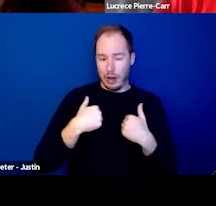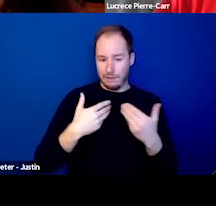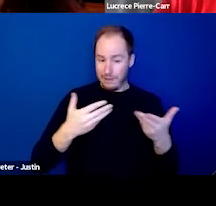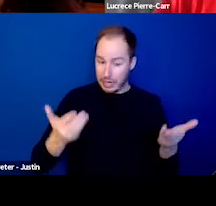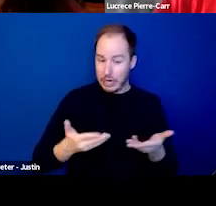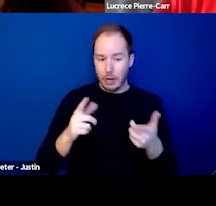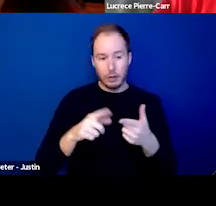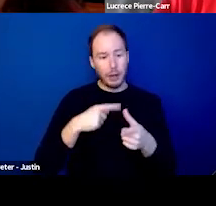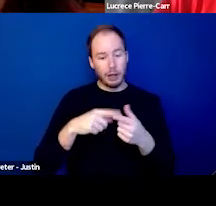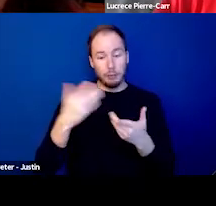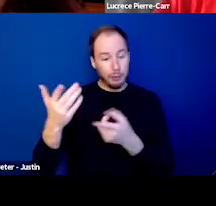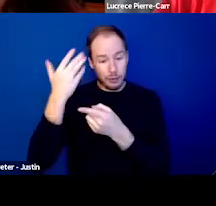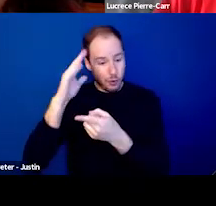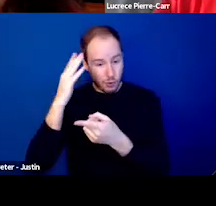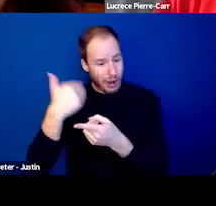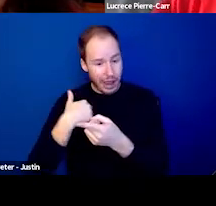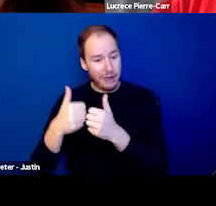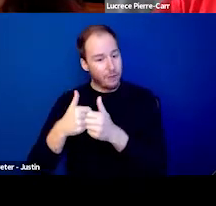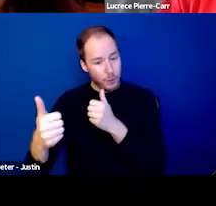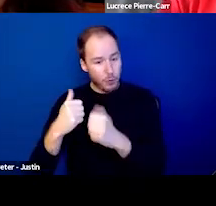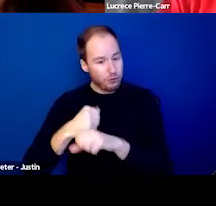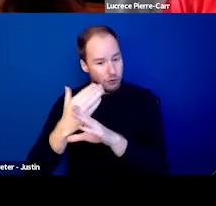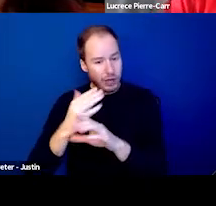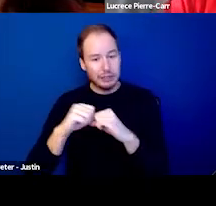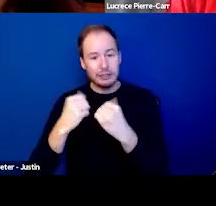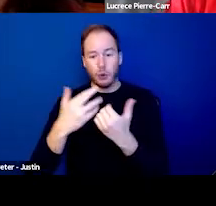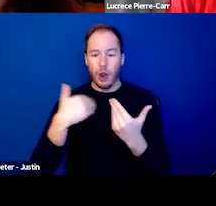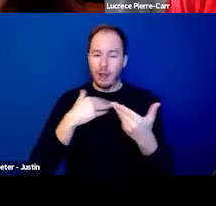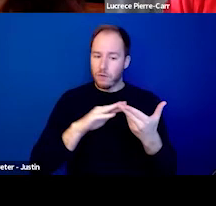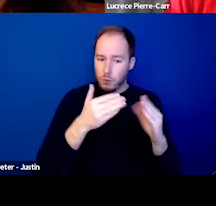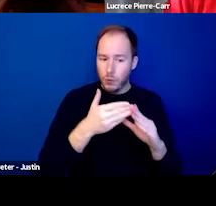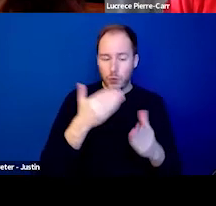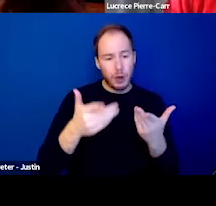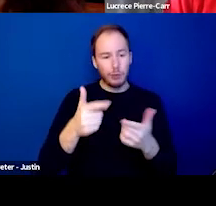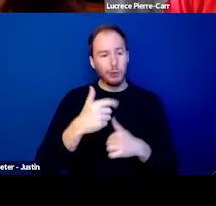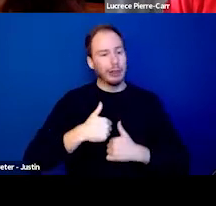or the great crisis walk in centers in your community. Or you may live in a more rural area,